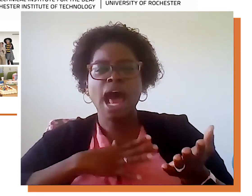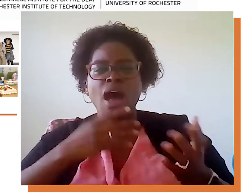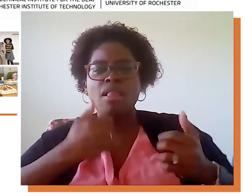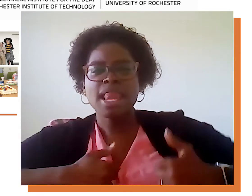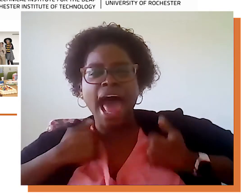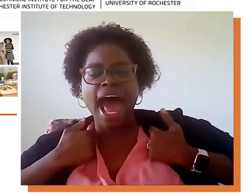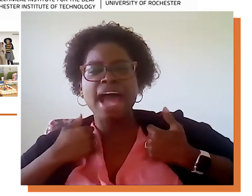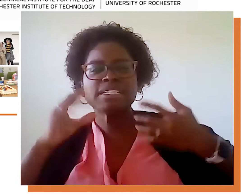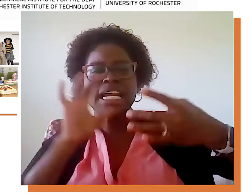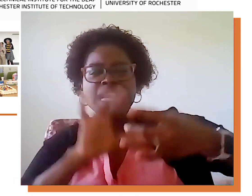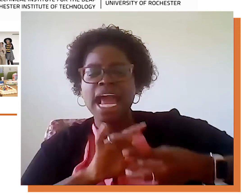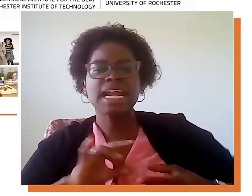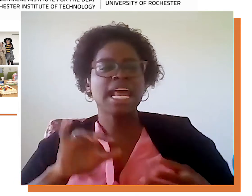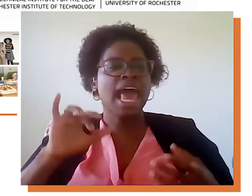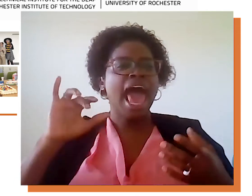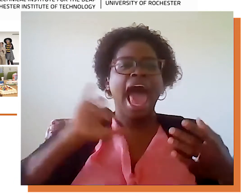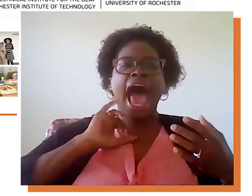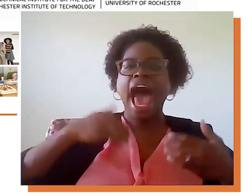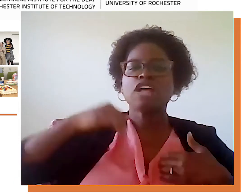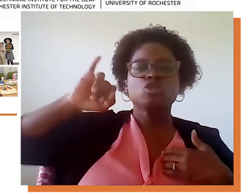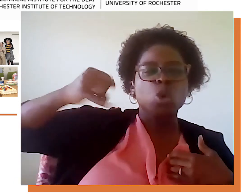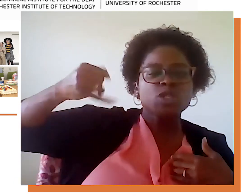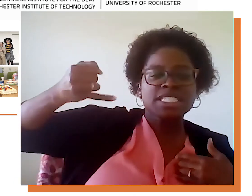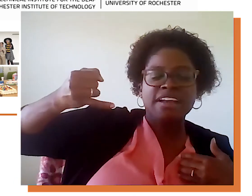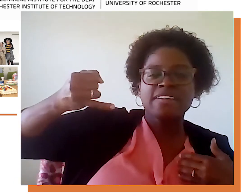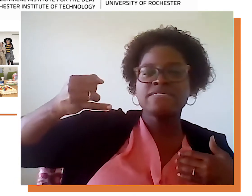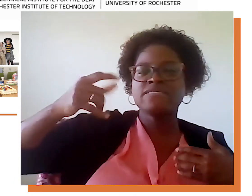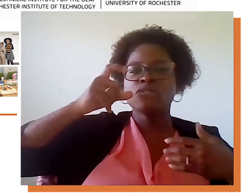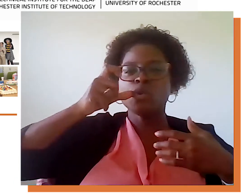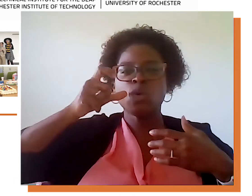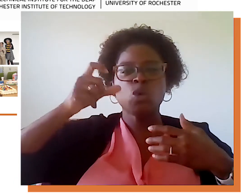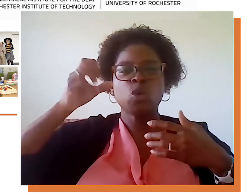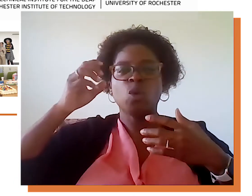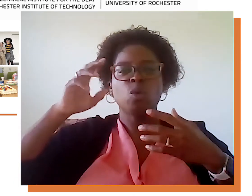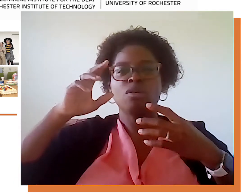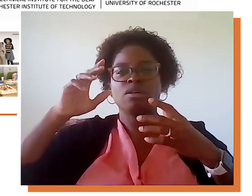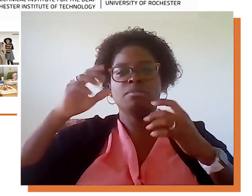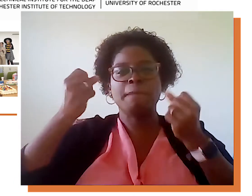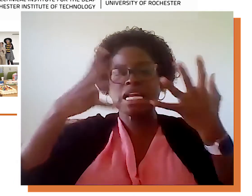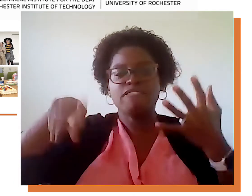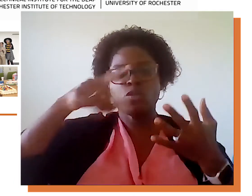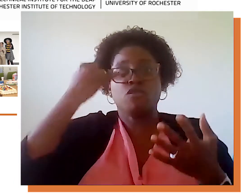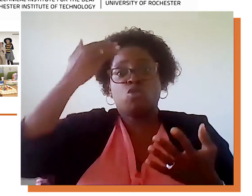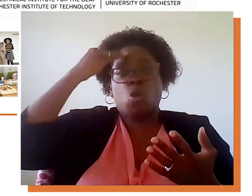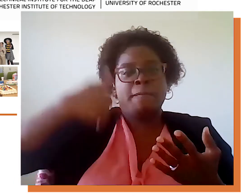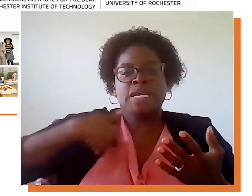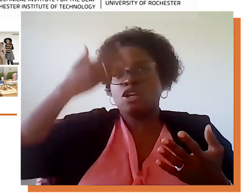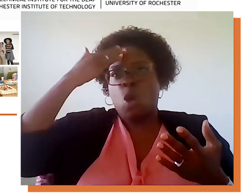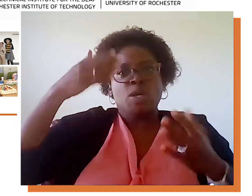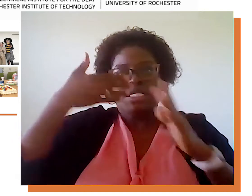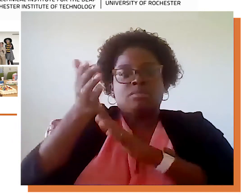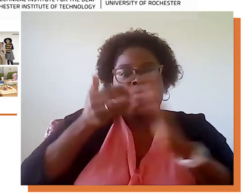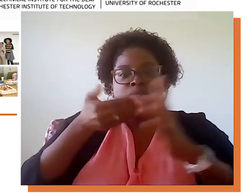life support, research support. Joseph Hill was there. Many of you who know me